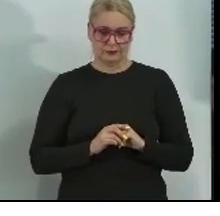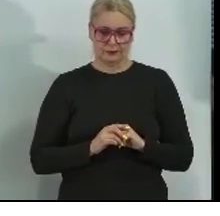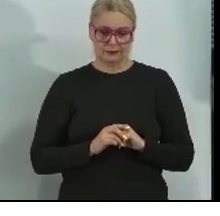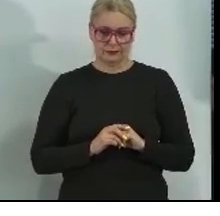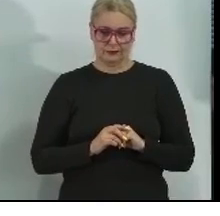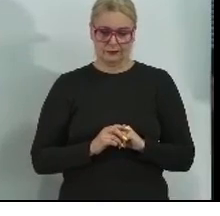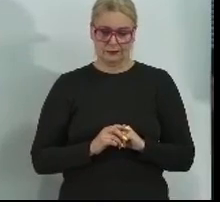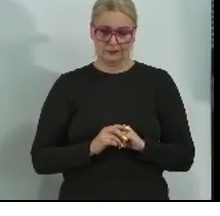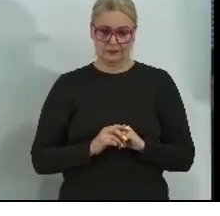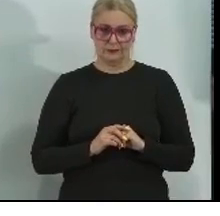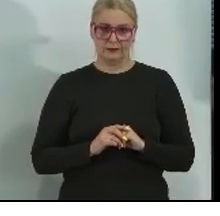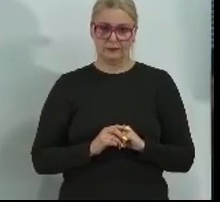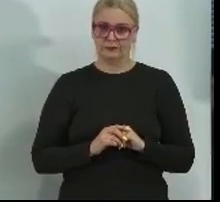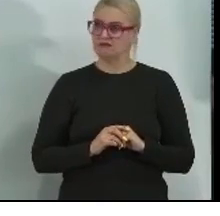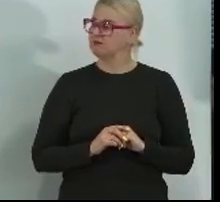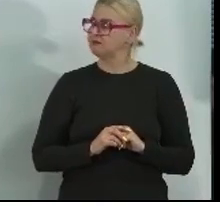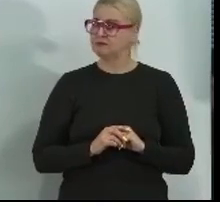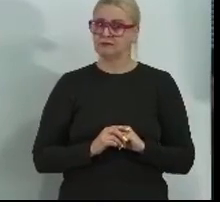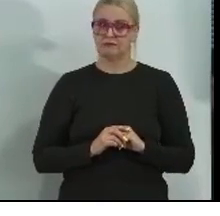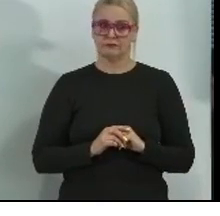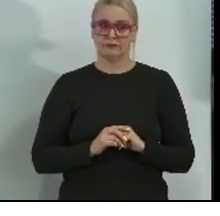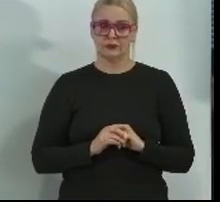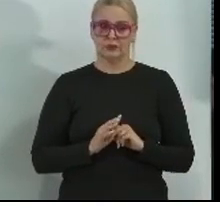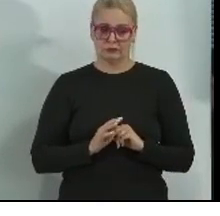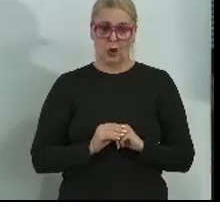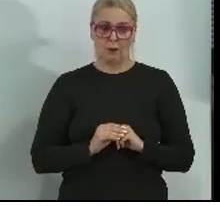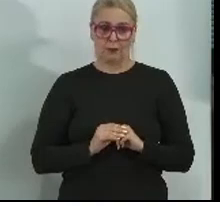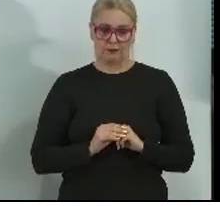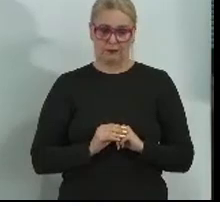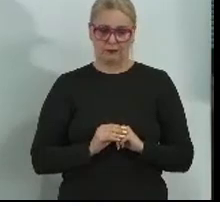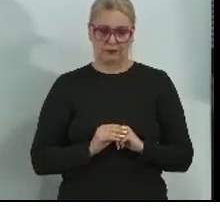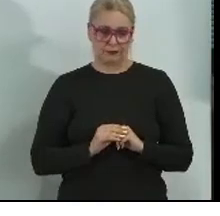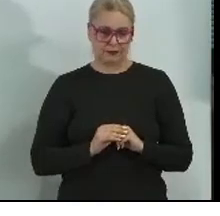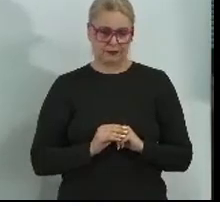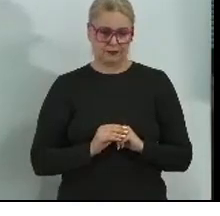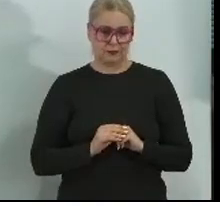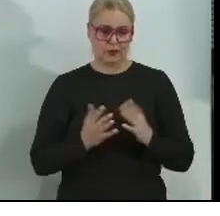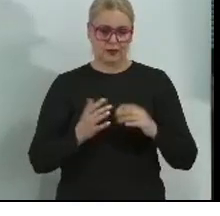My little description is a I'm a tiny man in a slightly dirty wheelchair, always wear a hat